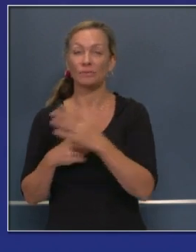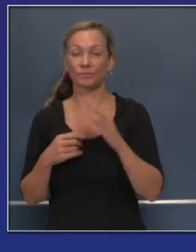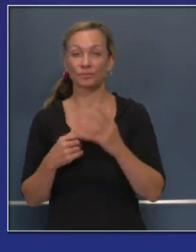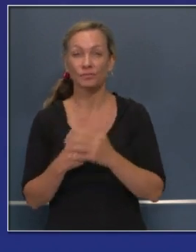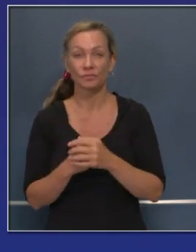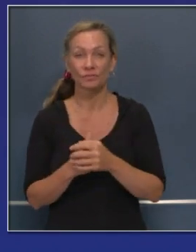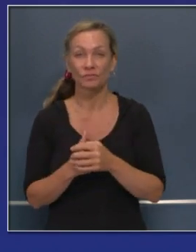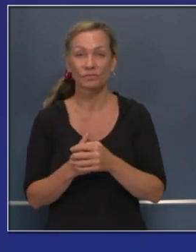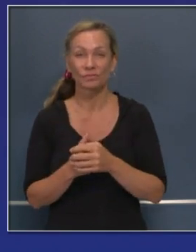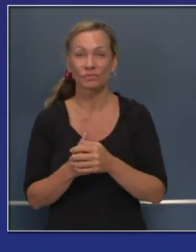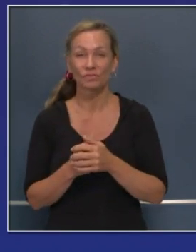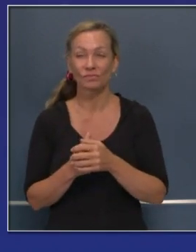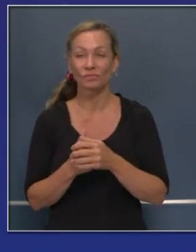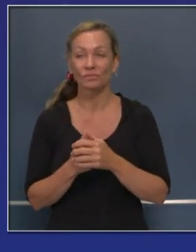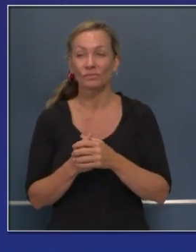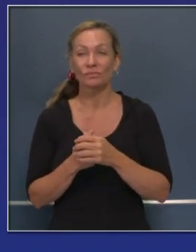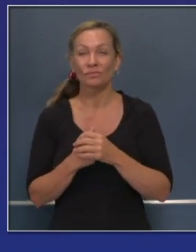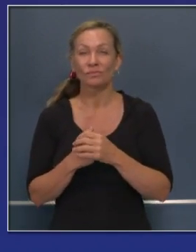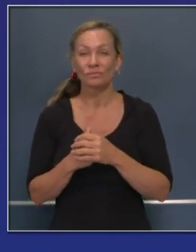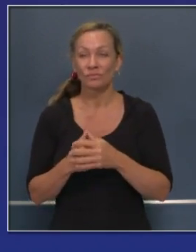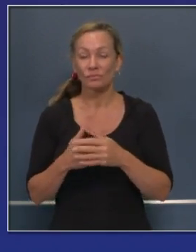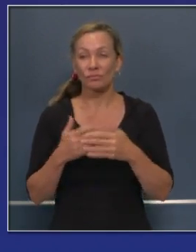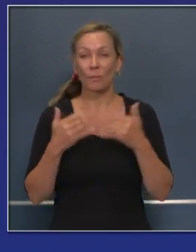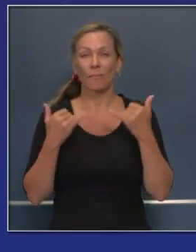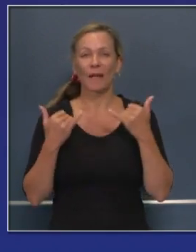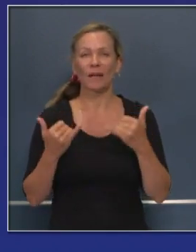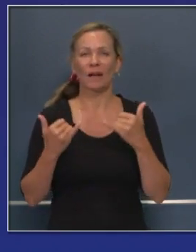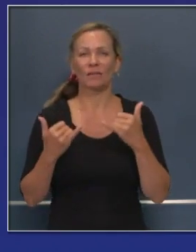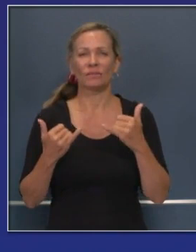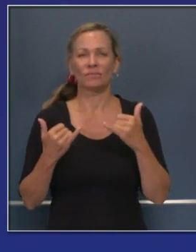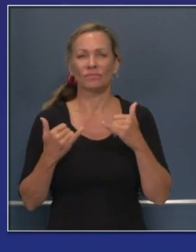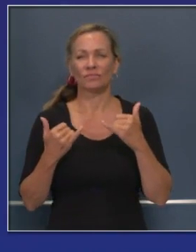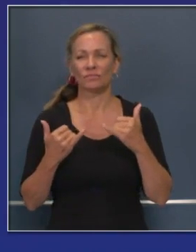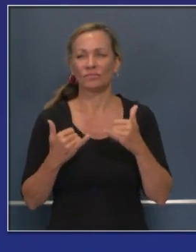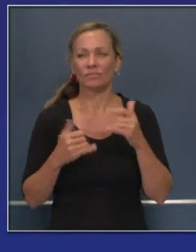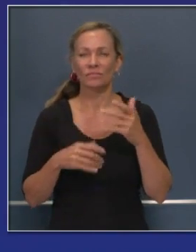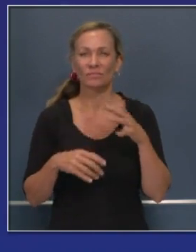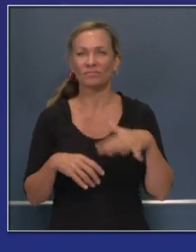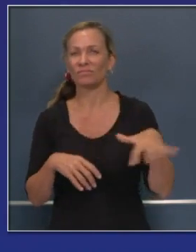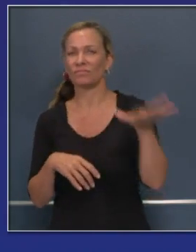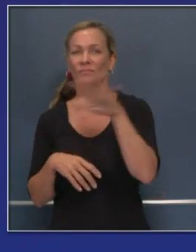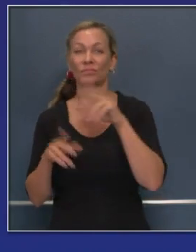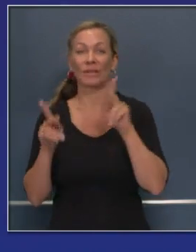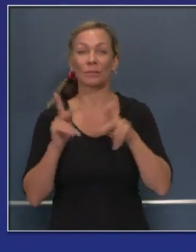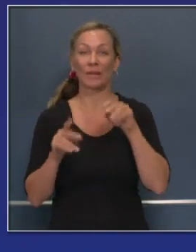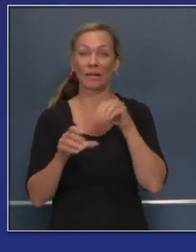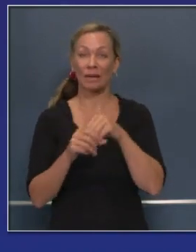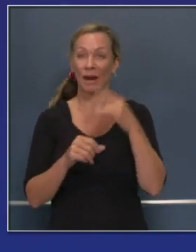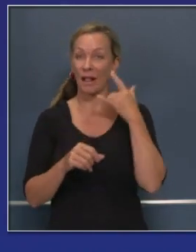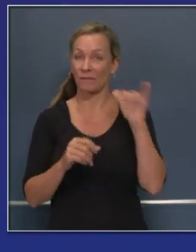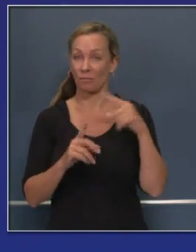THOSE OF YOU WHO CHECK IN MAY BE VERY FAMILIAR WITH THE SLIDES.